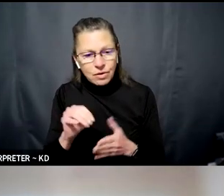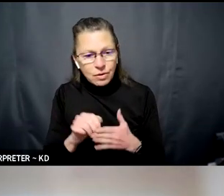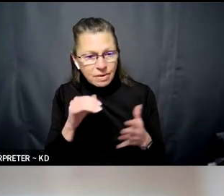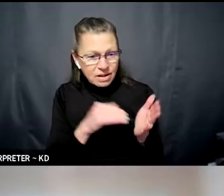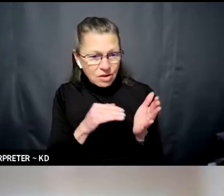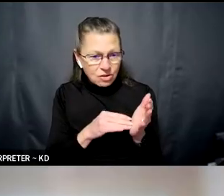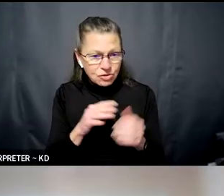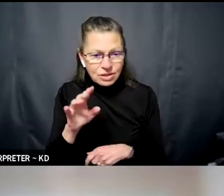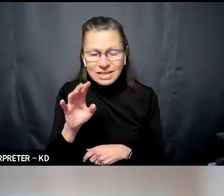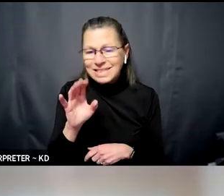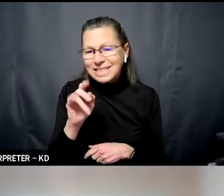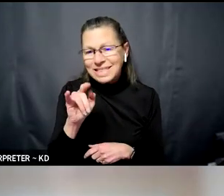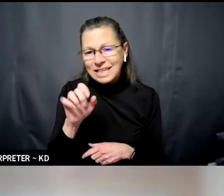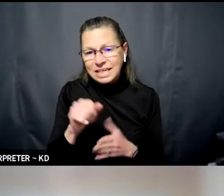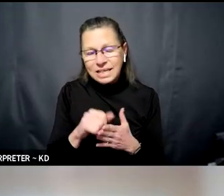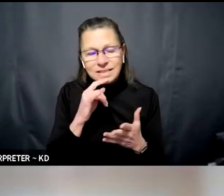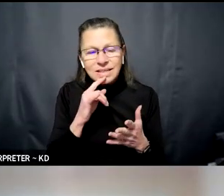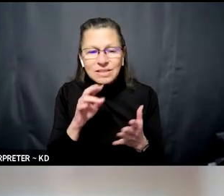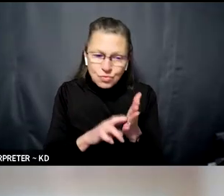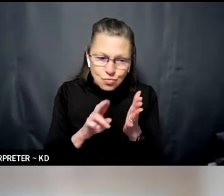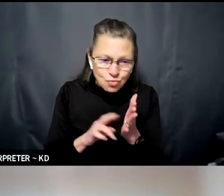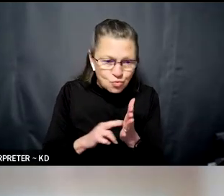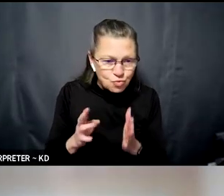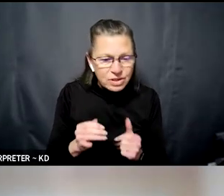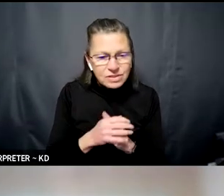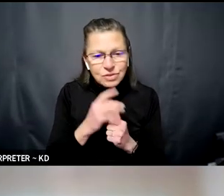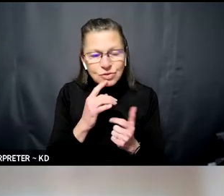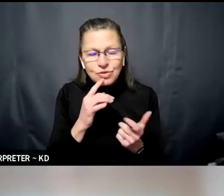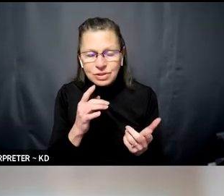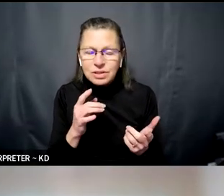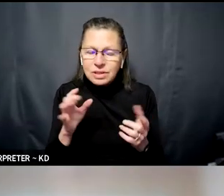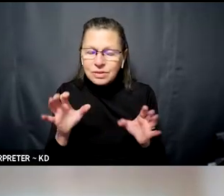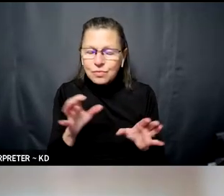health researcher who studies who conducts studies for government agencies aimed at improving the